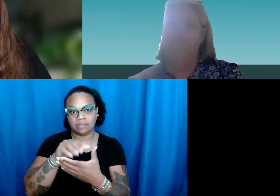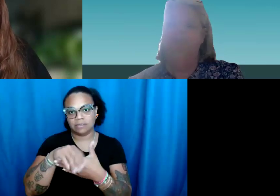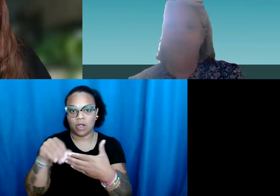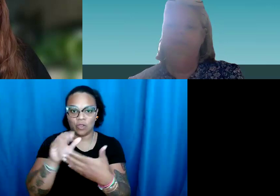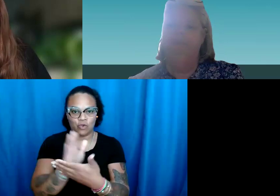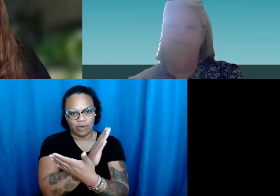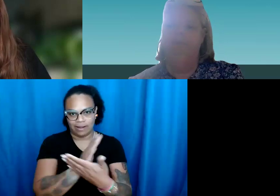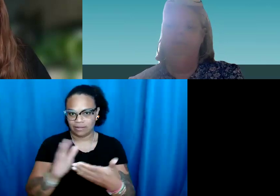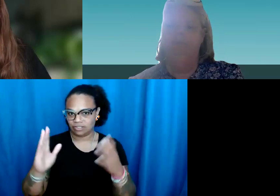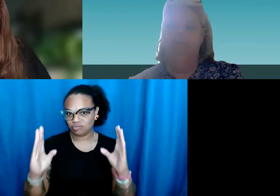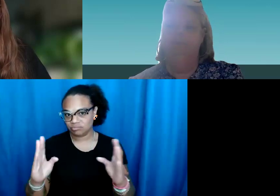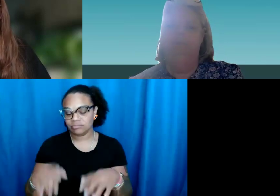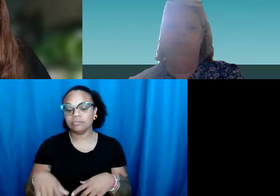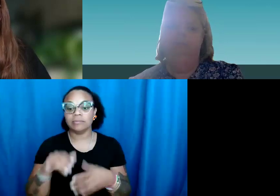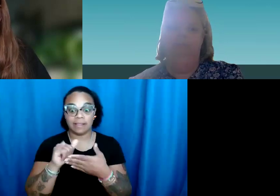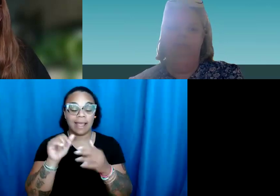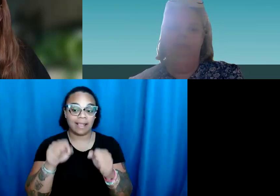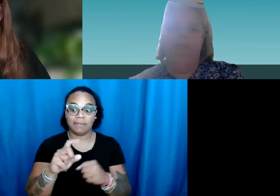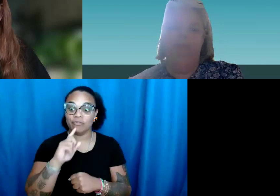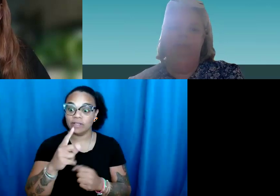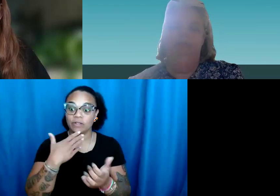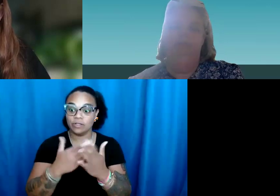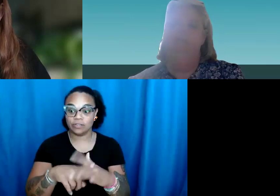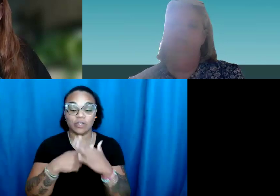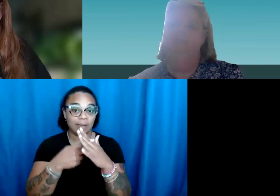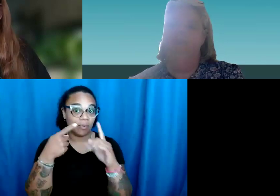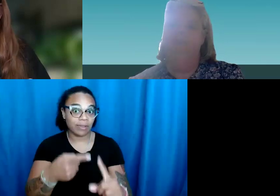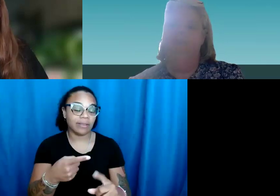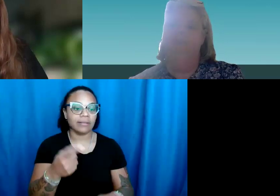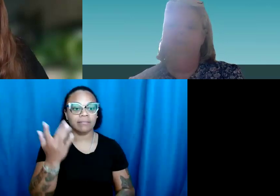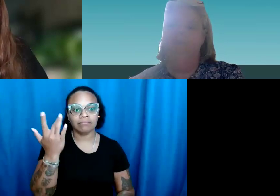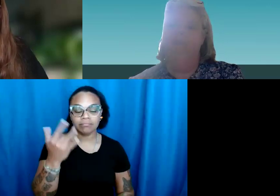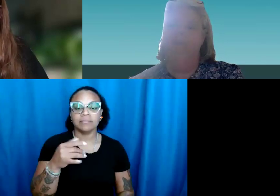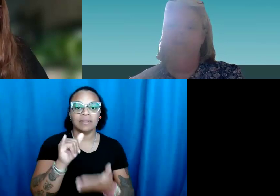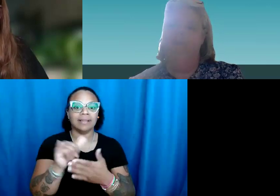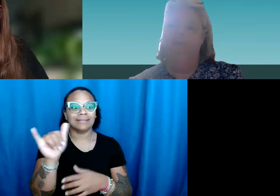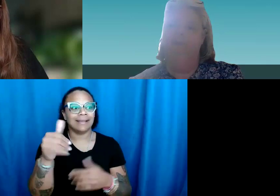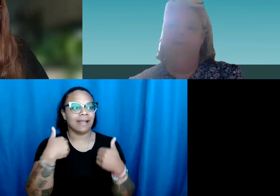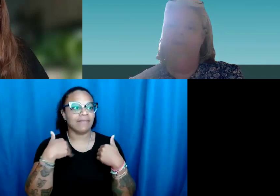That can be a really good starting point because that's like having a community banker who